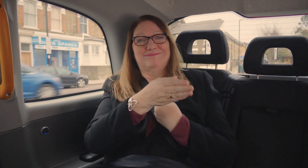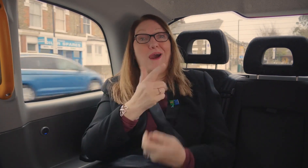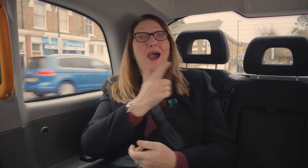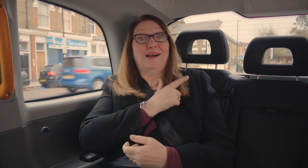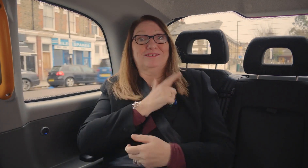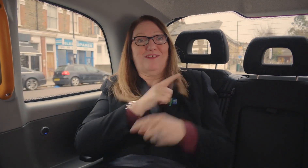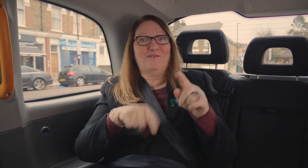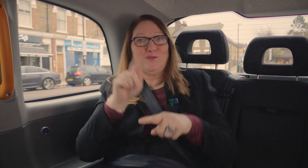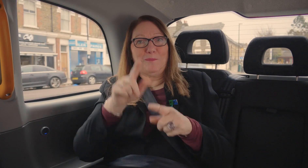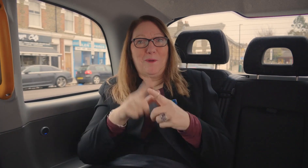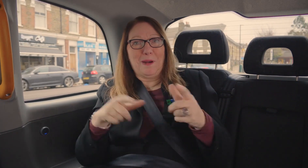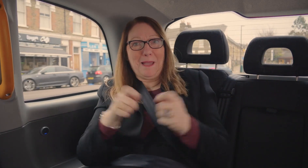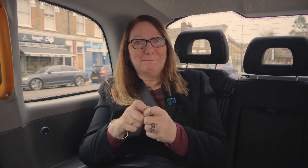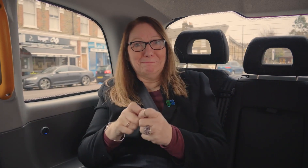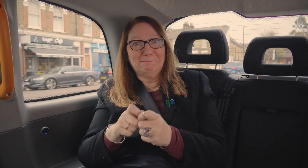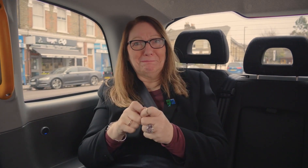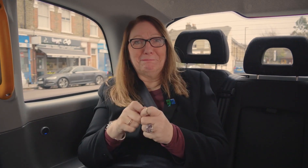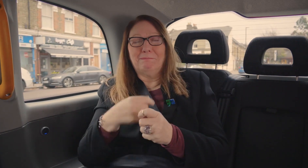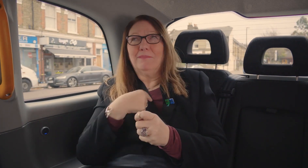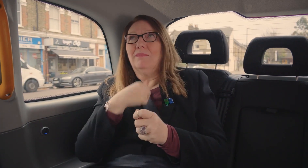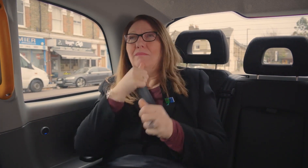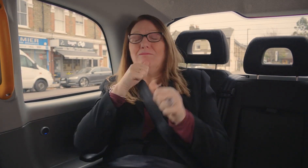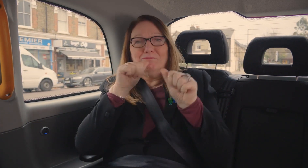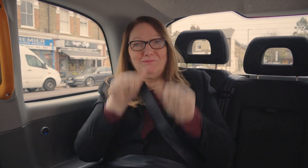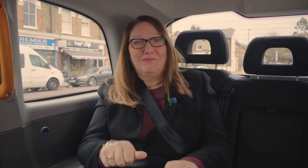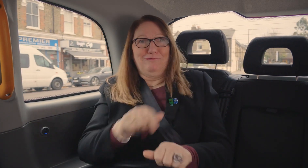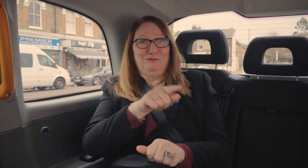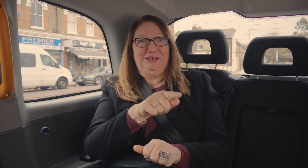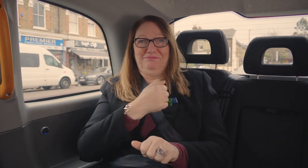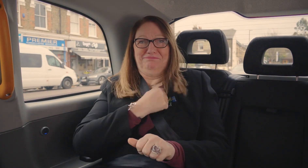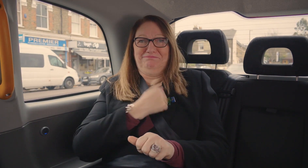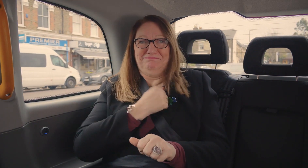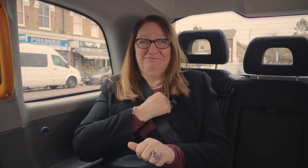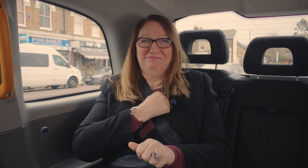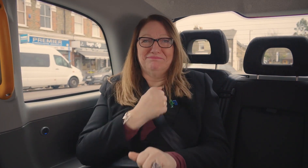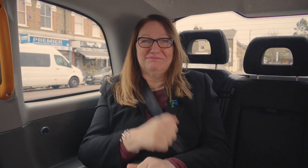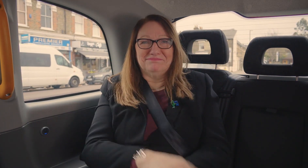I'm off to the home of my favourite team, Arsenal Football Club.